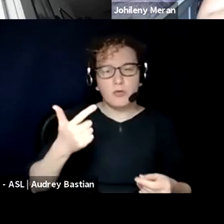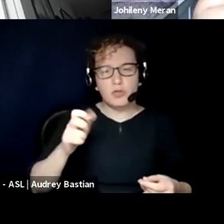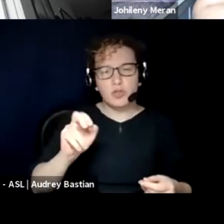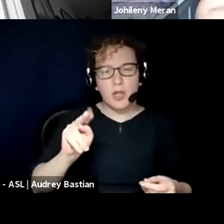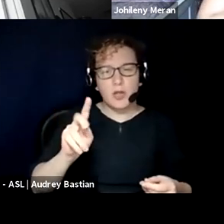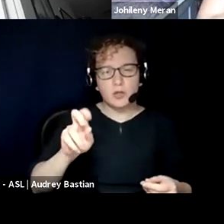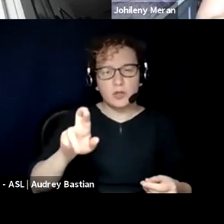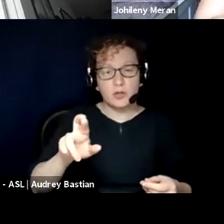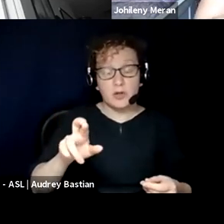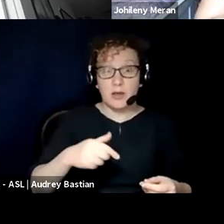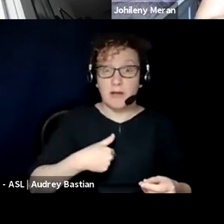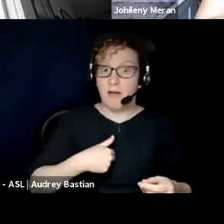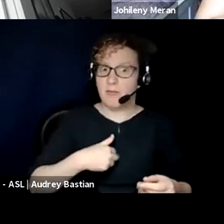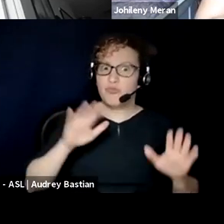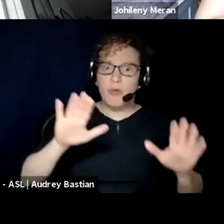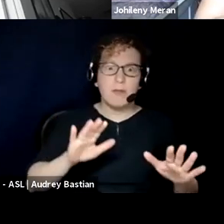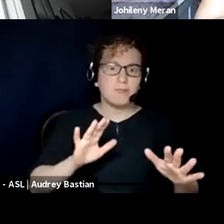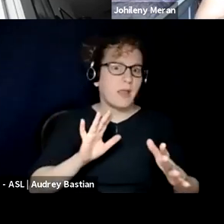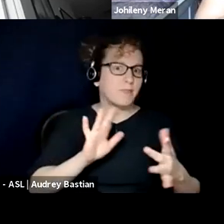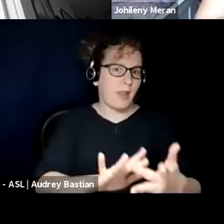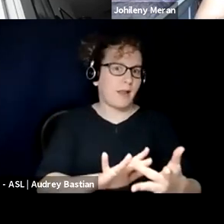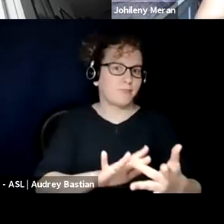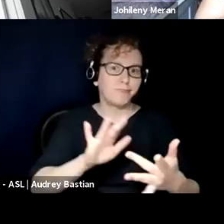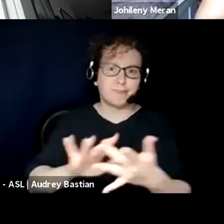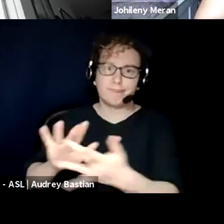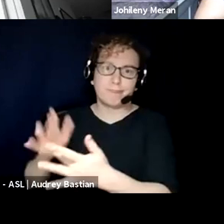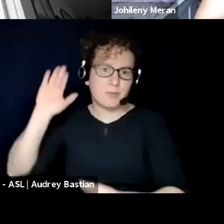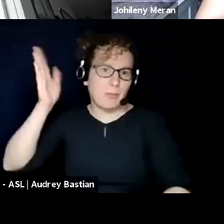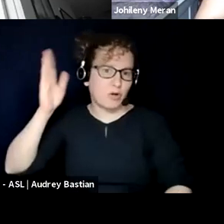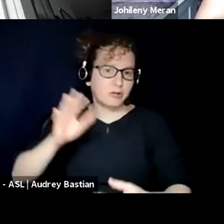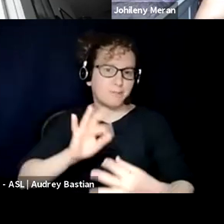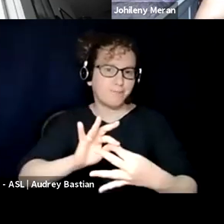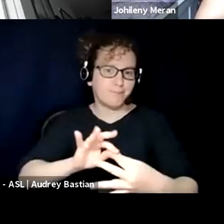to connect with some of the speakers. And that was nice.